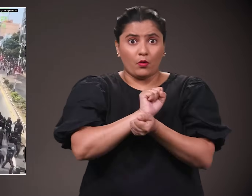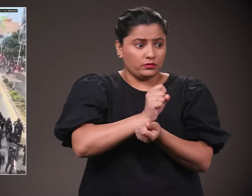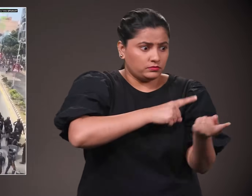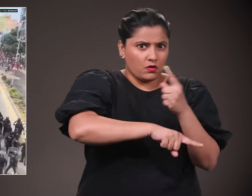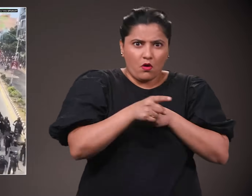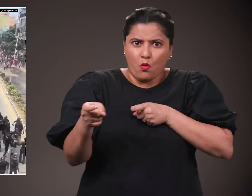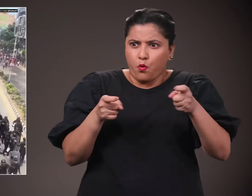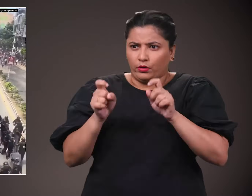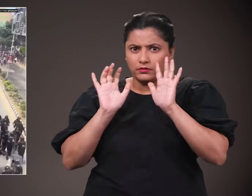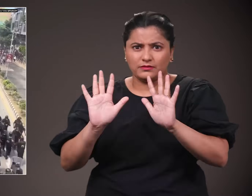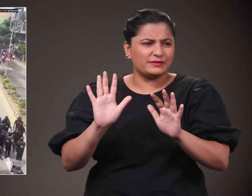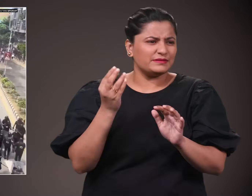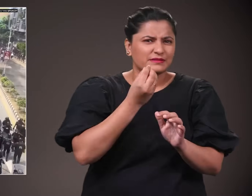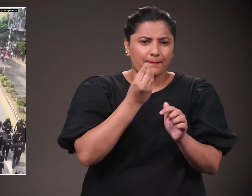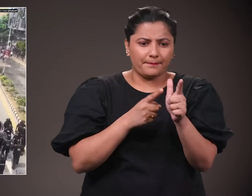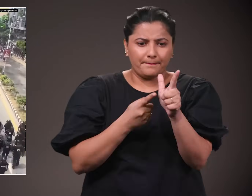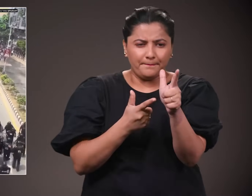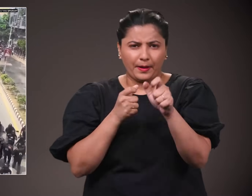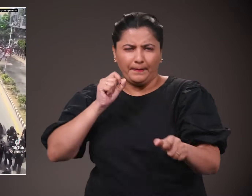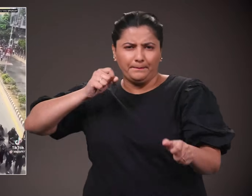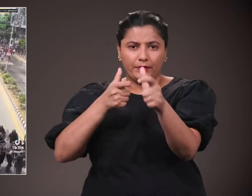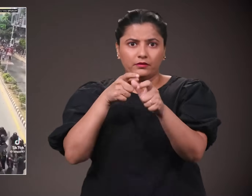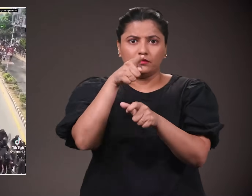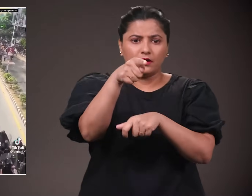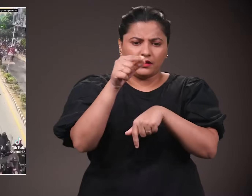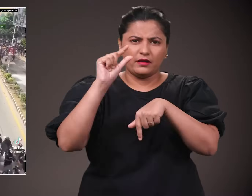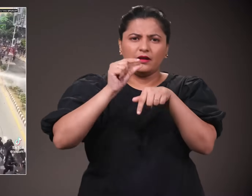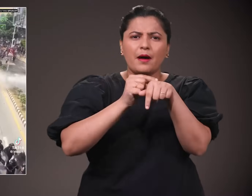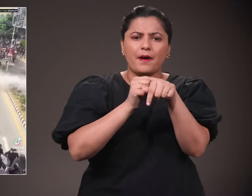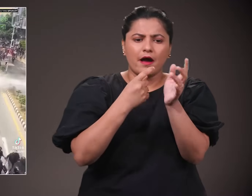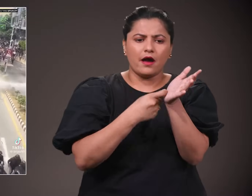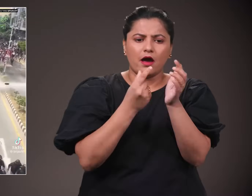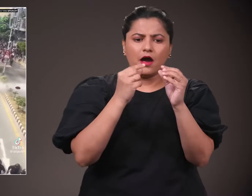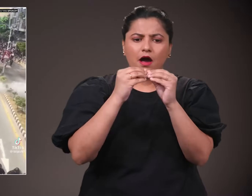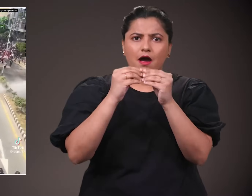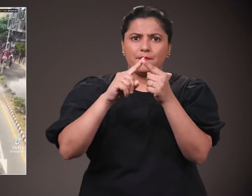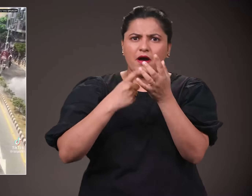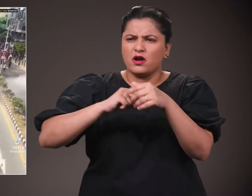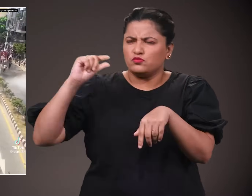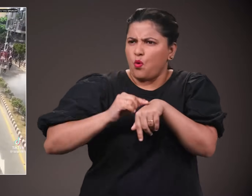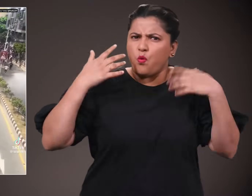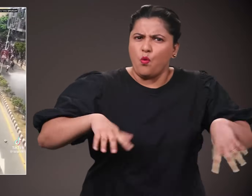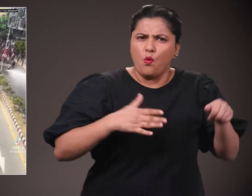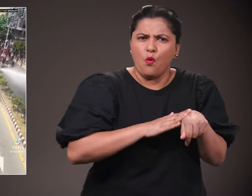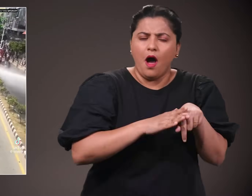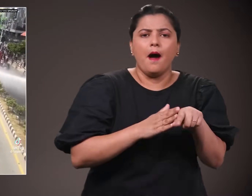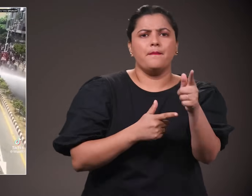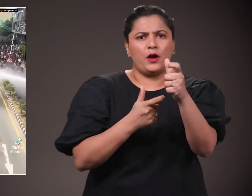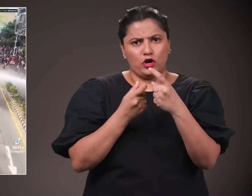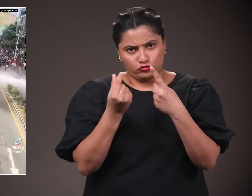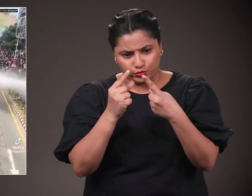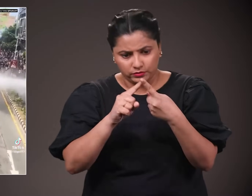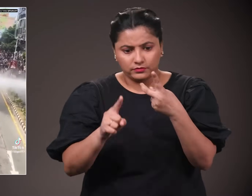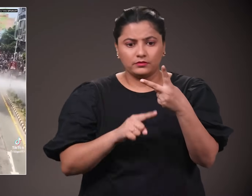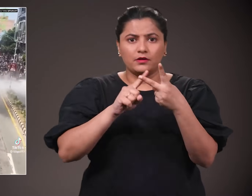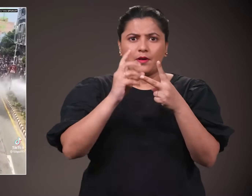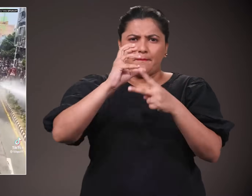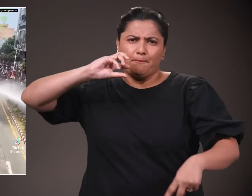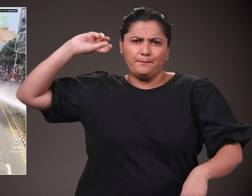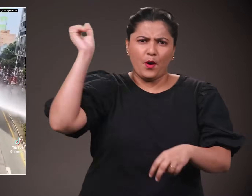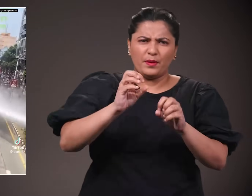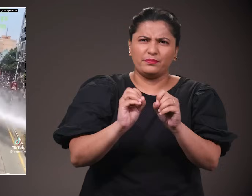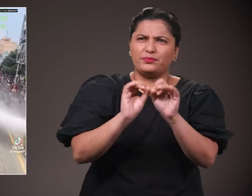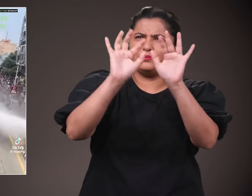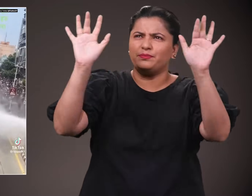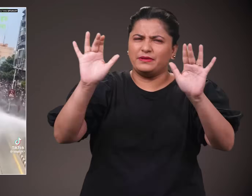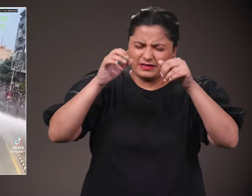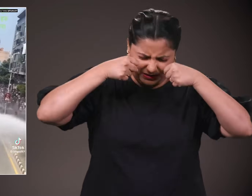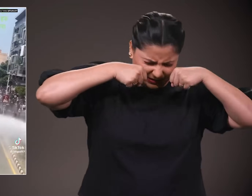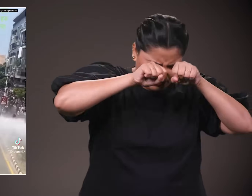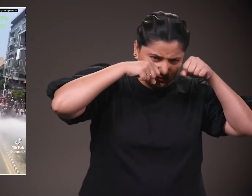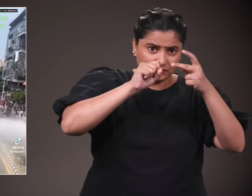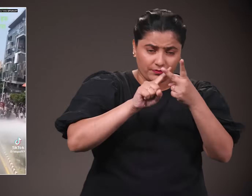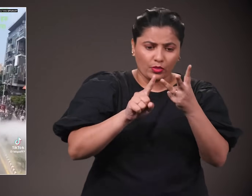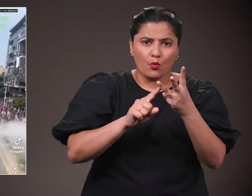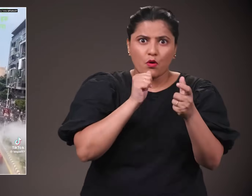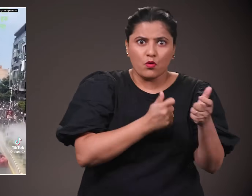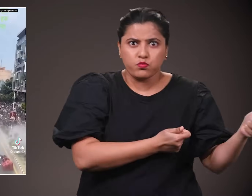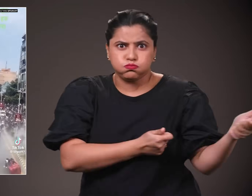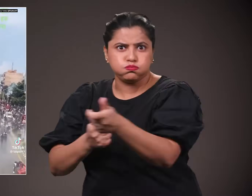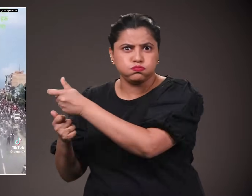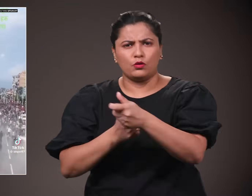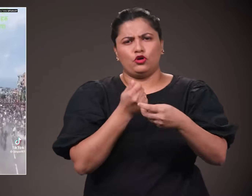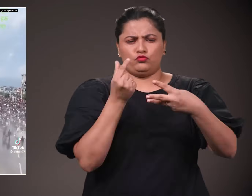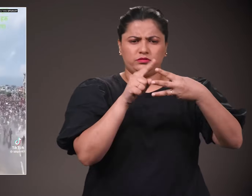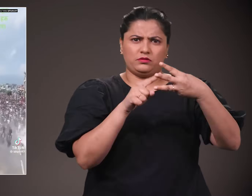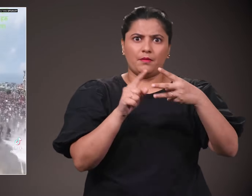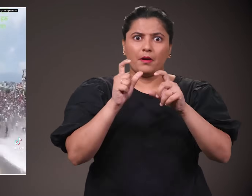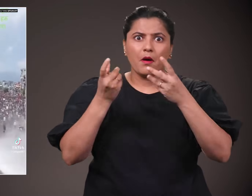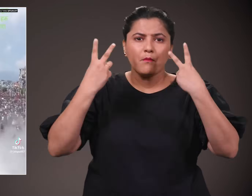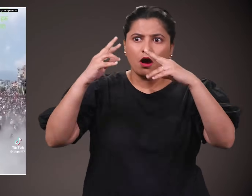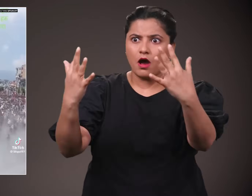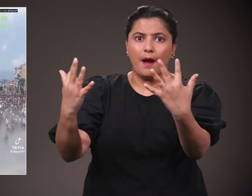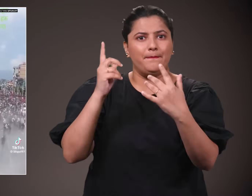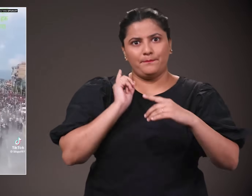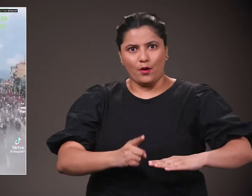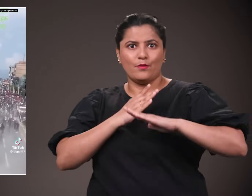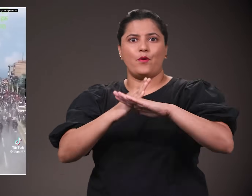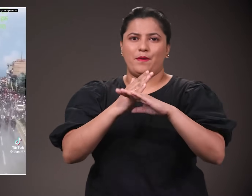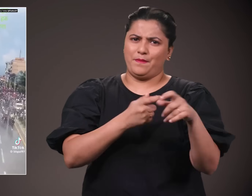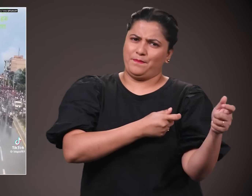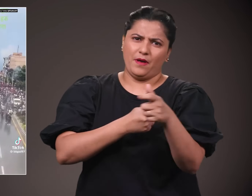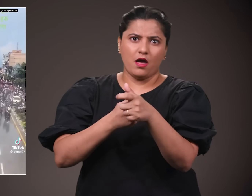Police used rubber bullets, tear gas, and water cannons to control the crowd.